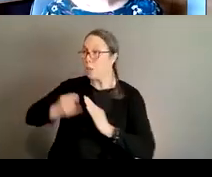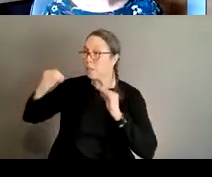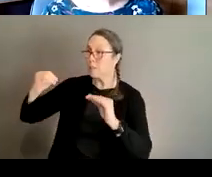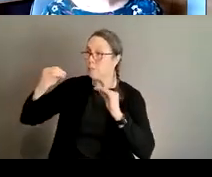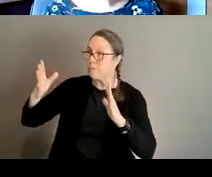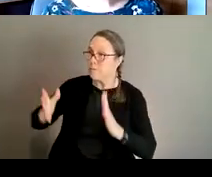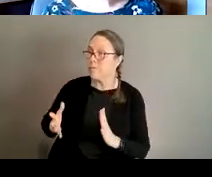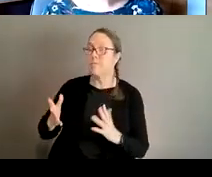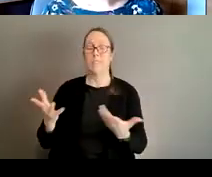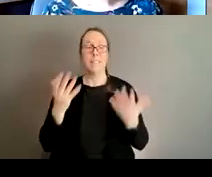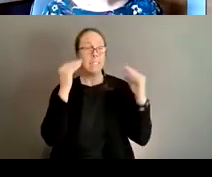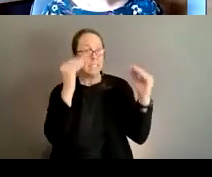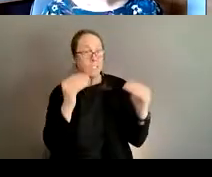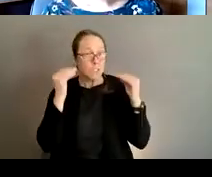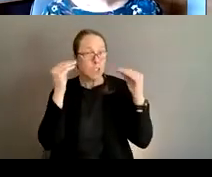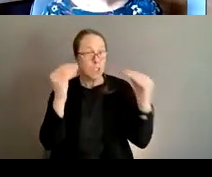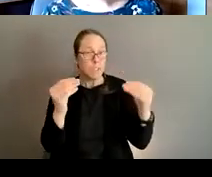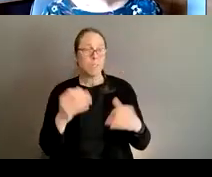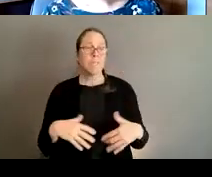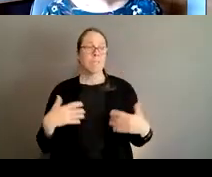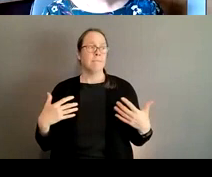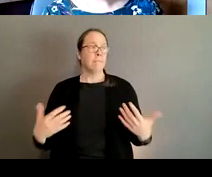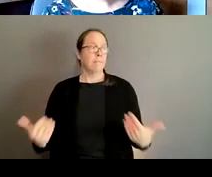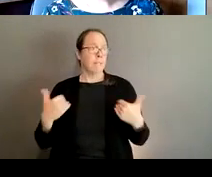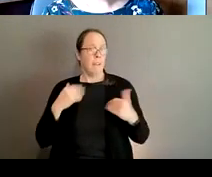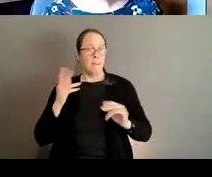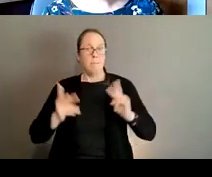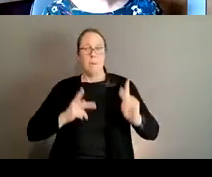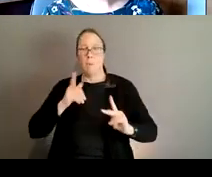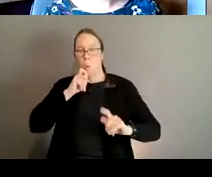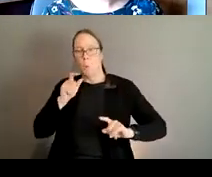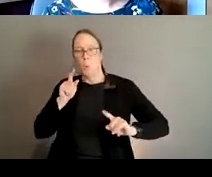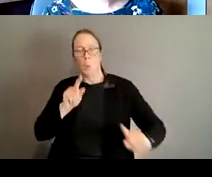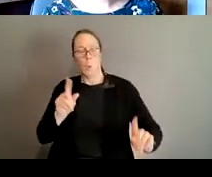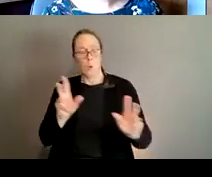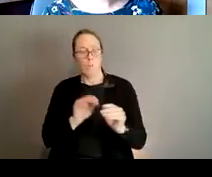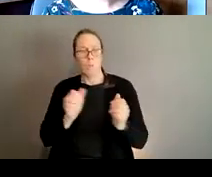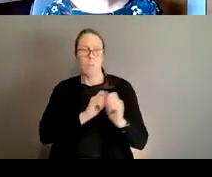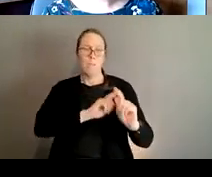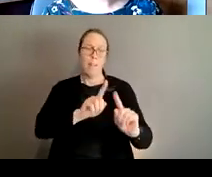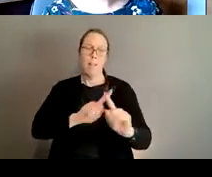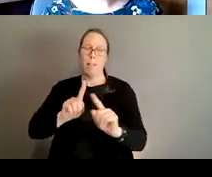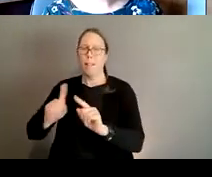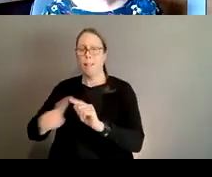and teaching. We have folks at the conference with all levels of accessibility expertise.